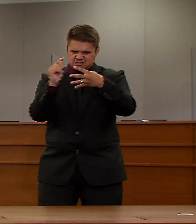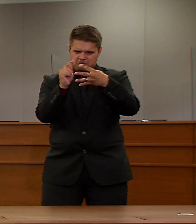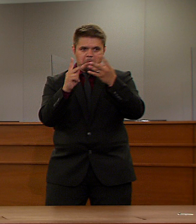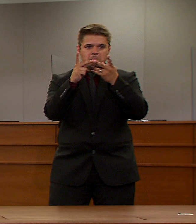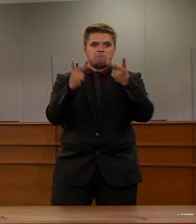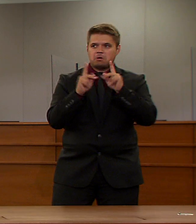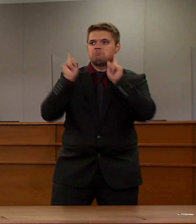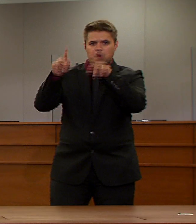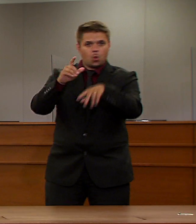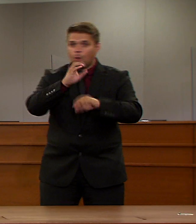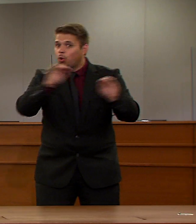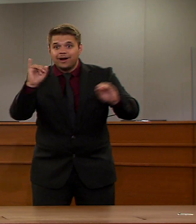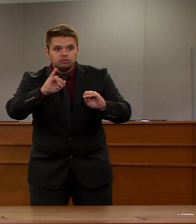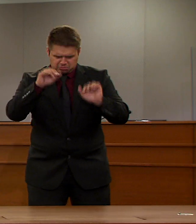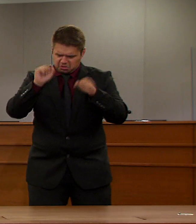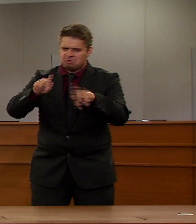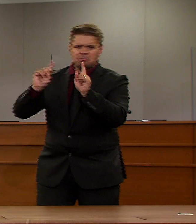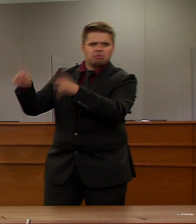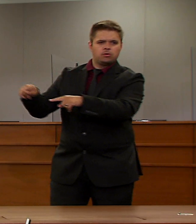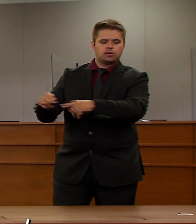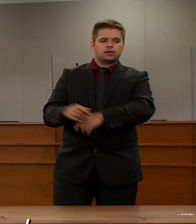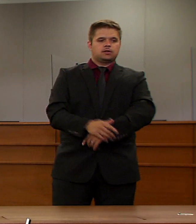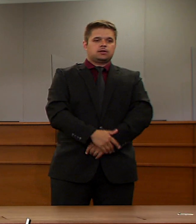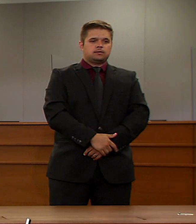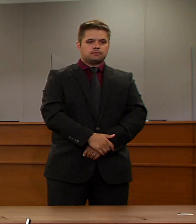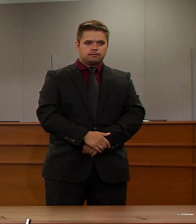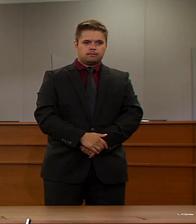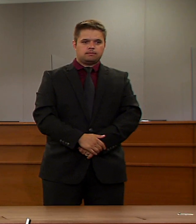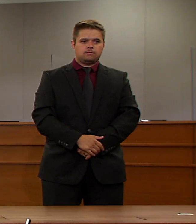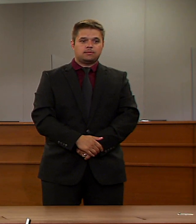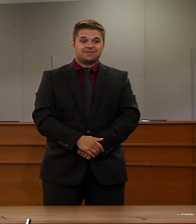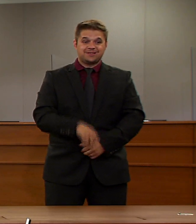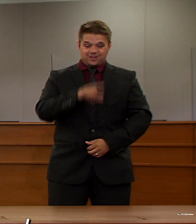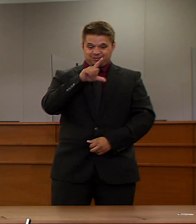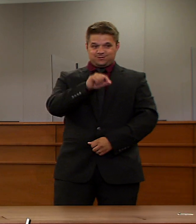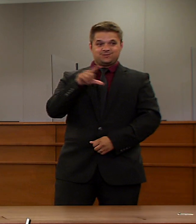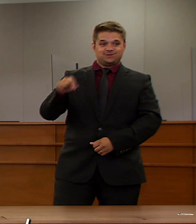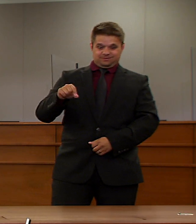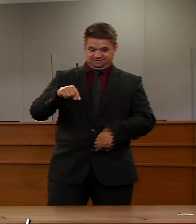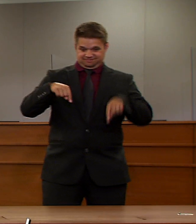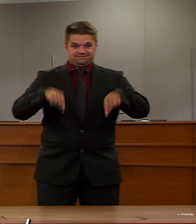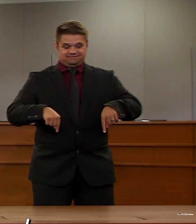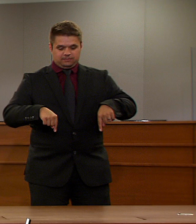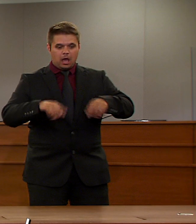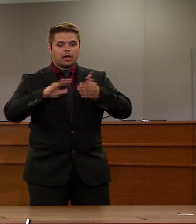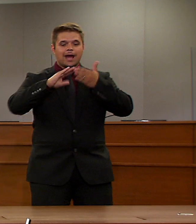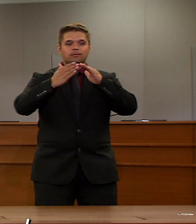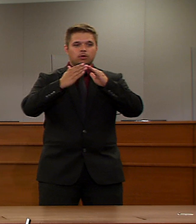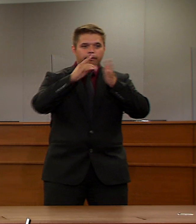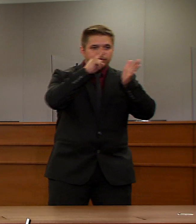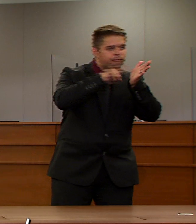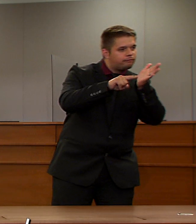Our 2020 Community Survey Report was released this week. This is a survey that we conducted with an outside